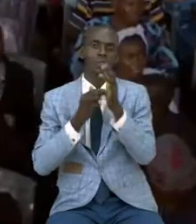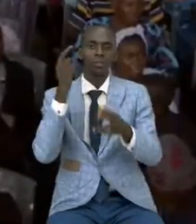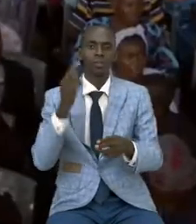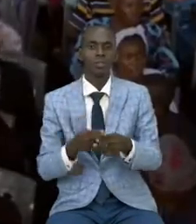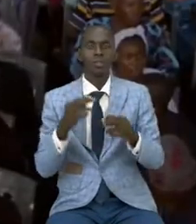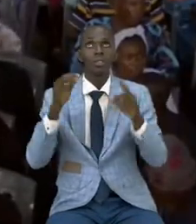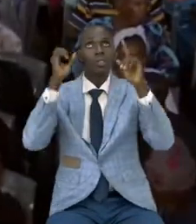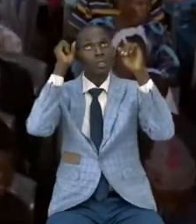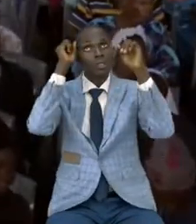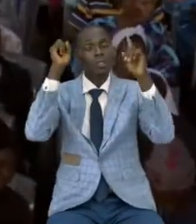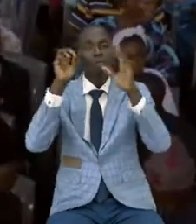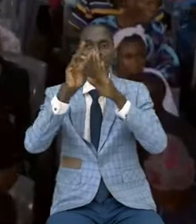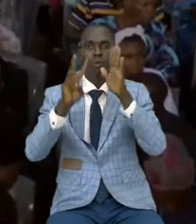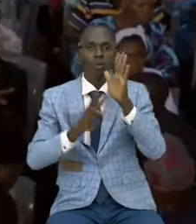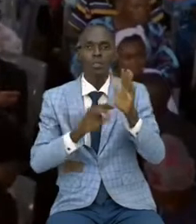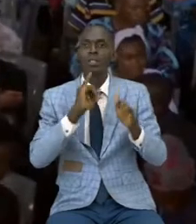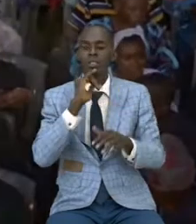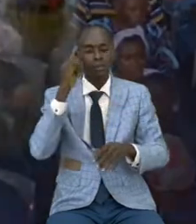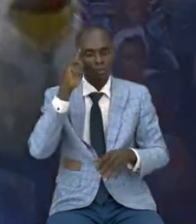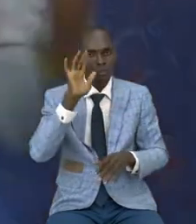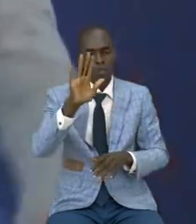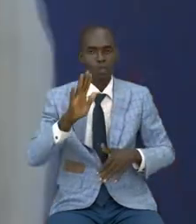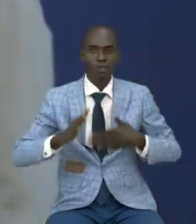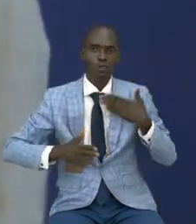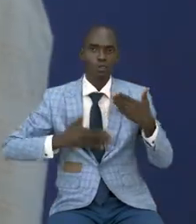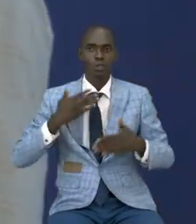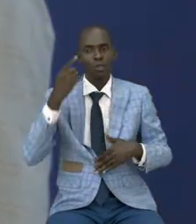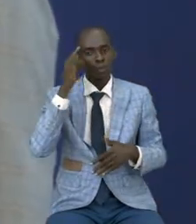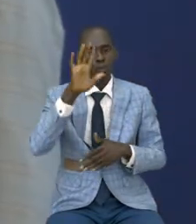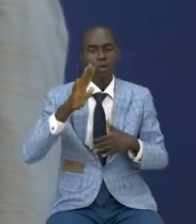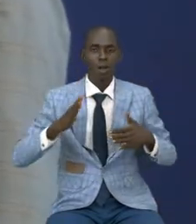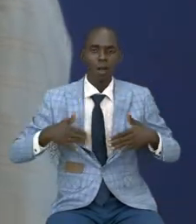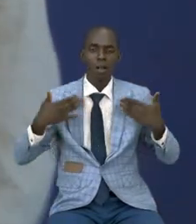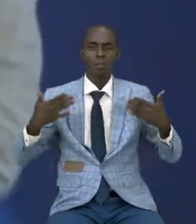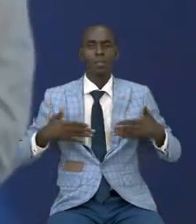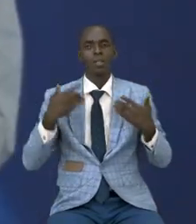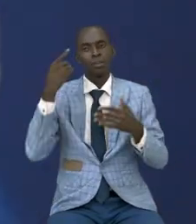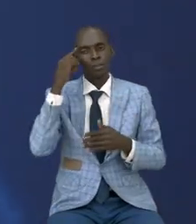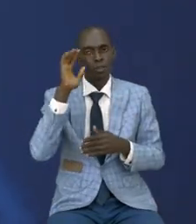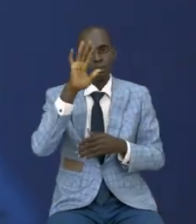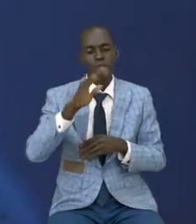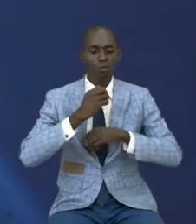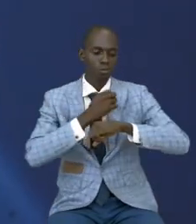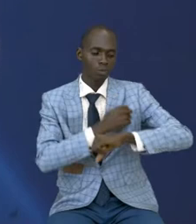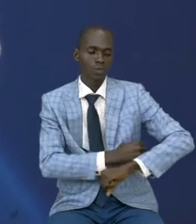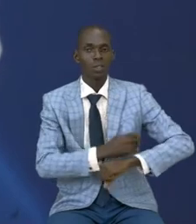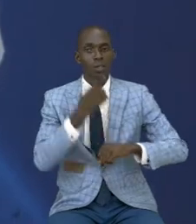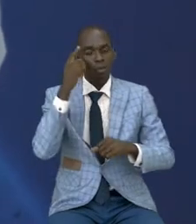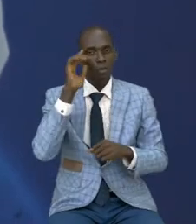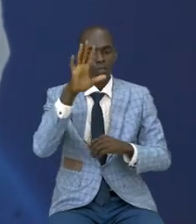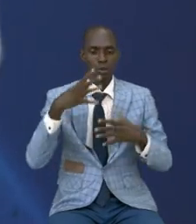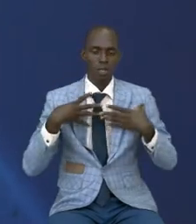will is for your joy for your happiness for your protection for your healing for your